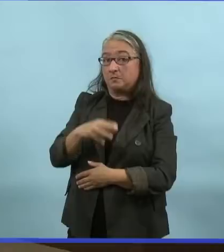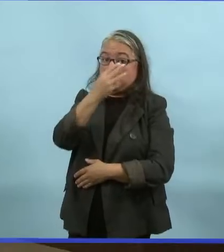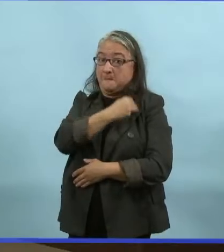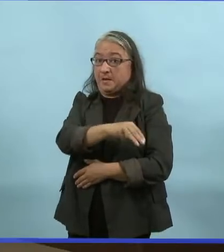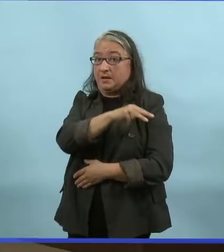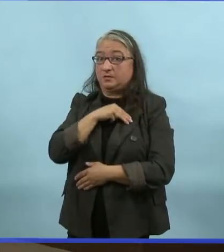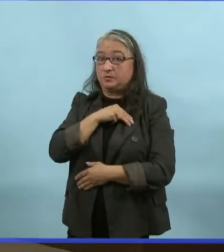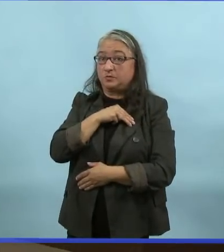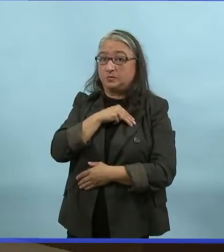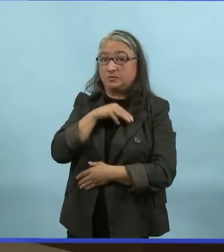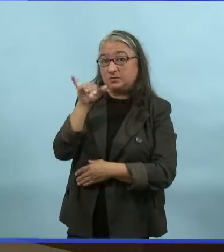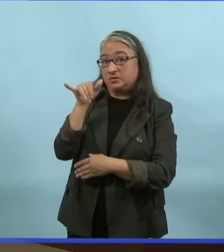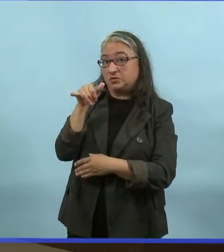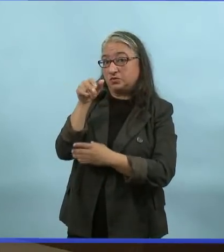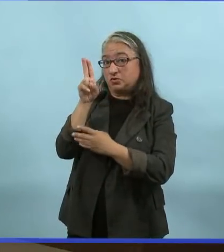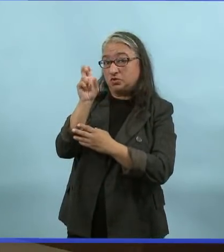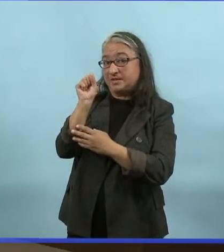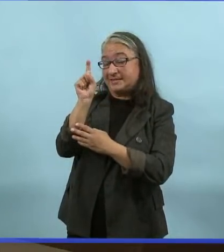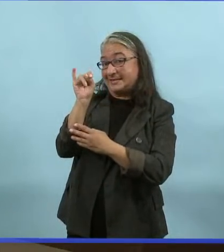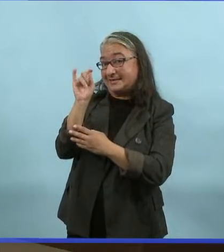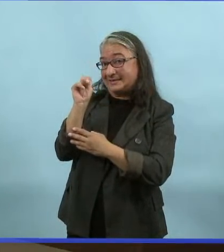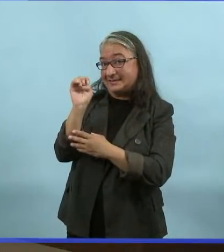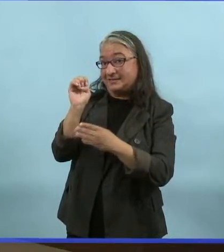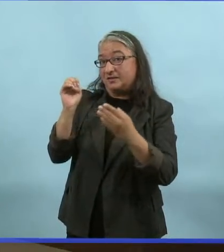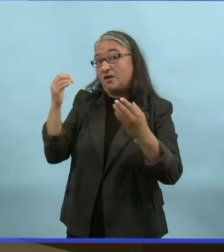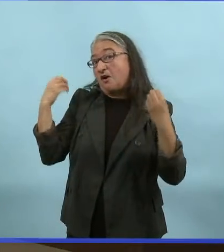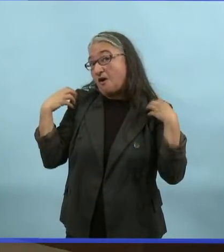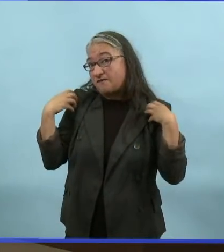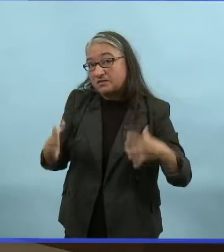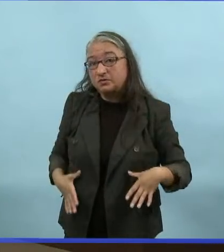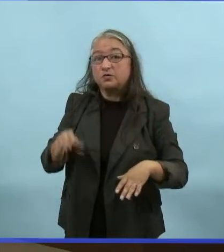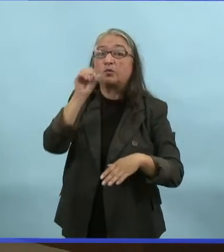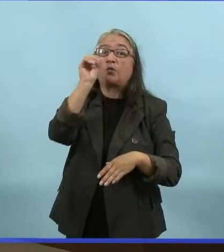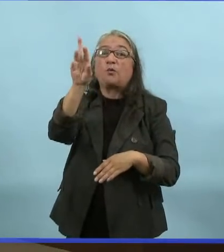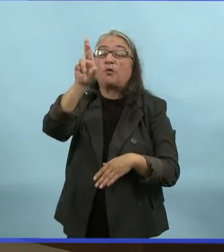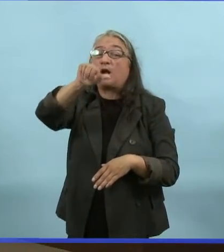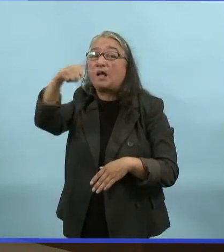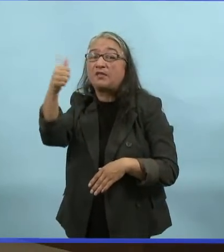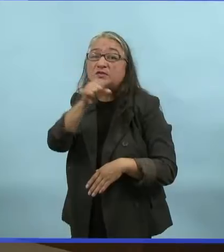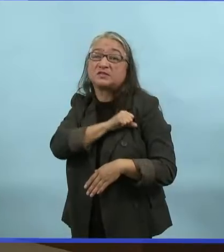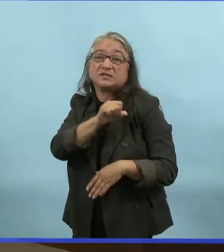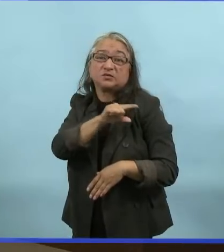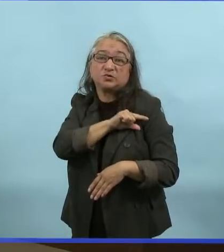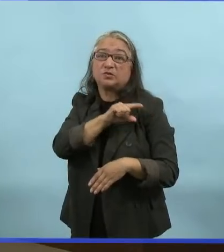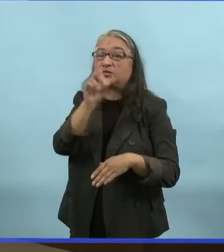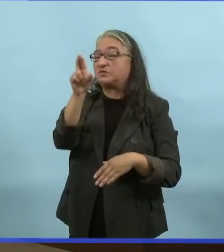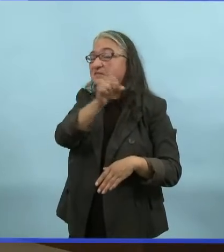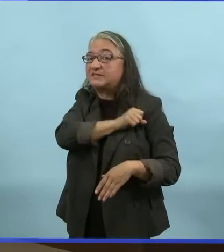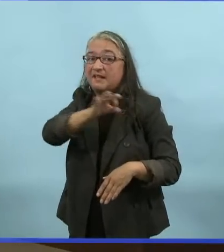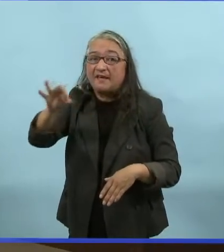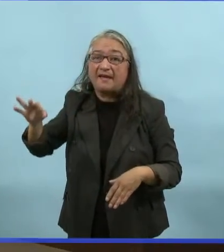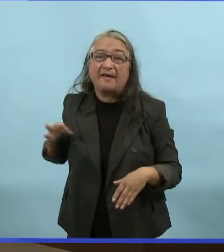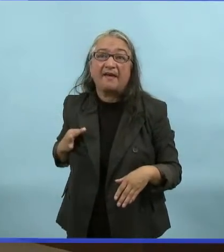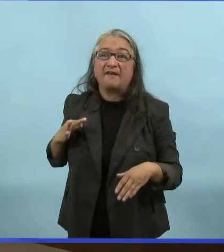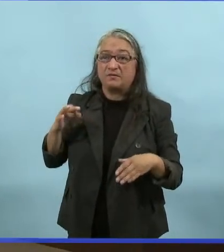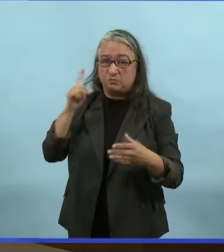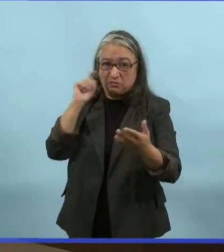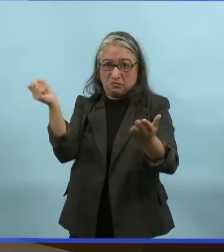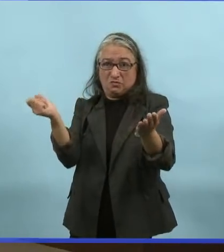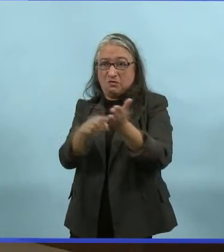or other security staff about being followed by a private investigators or anyone else